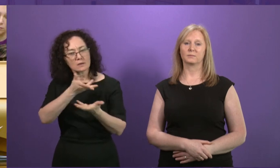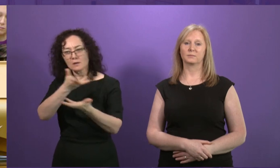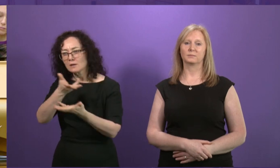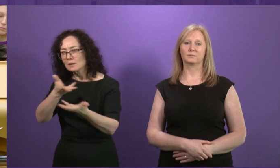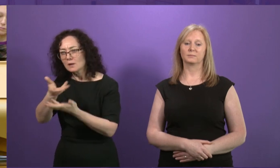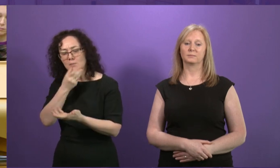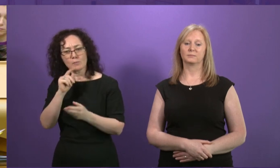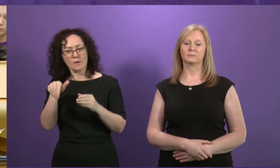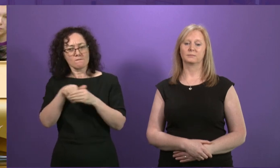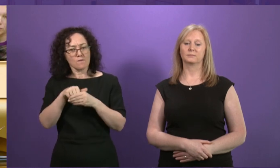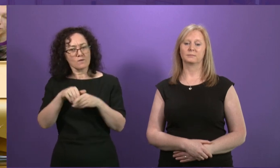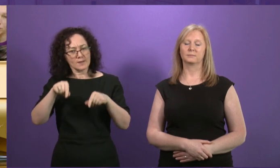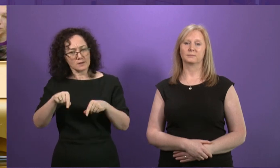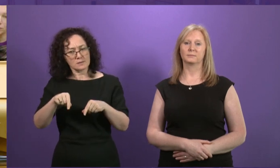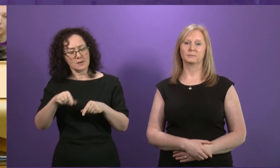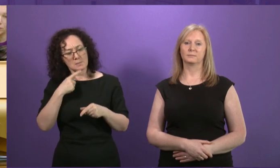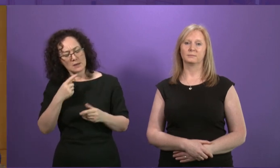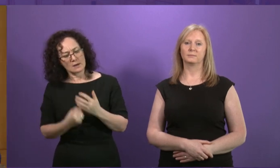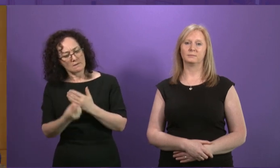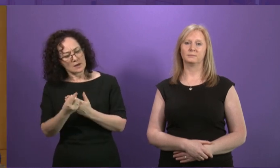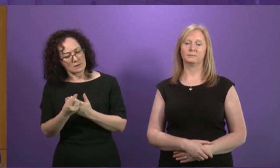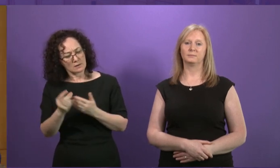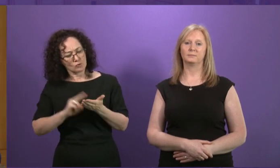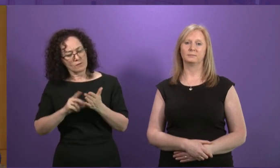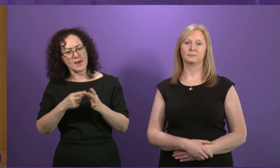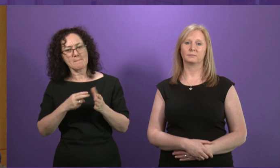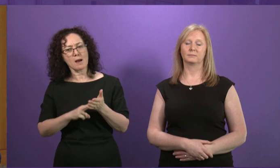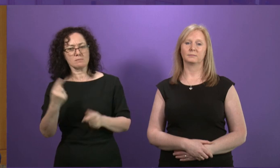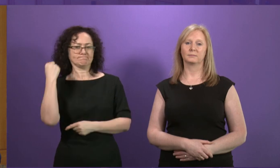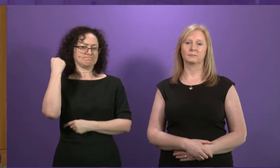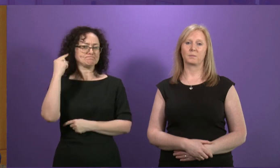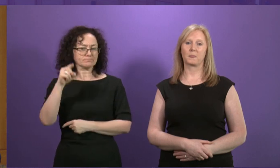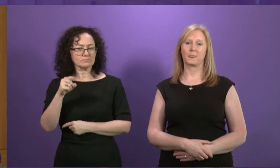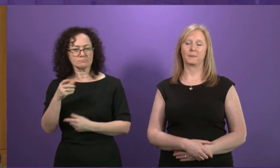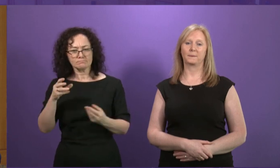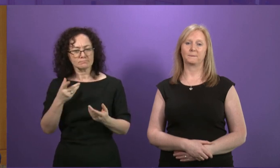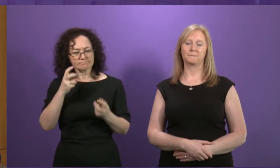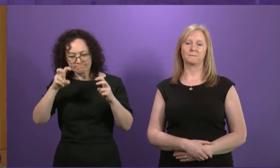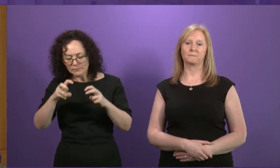A stakeholder engagement event was held in November to explore all the options.